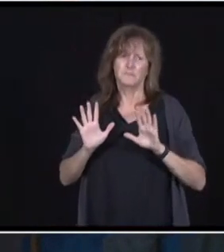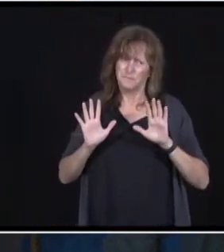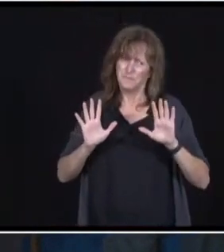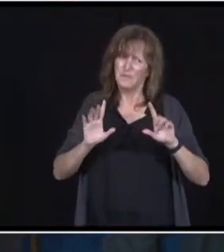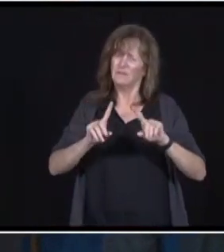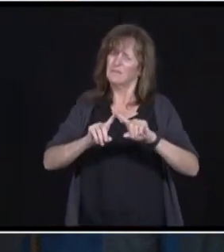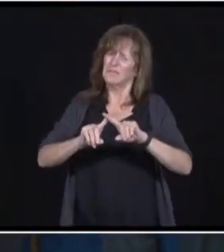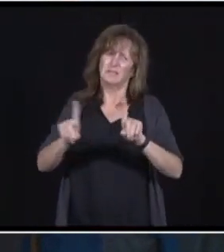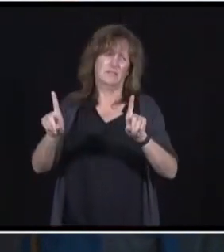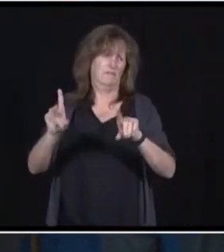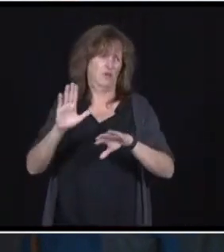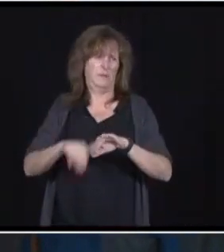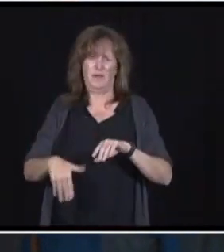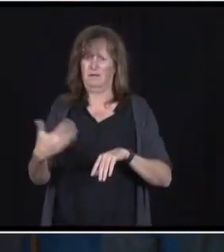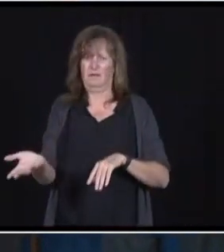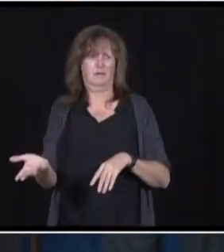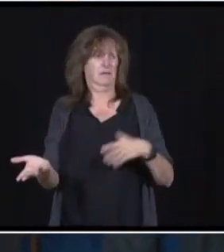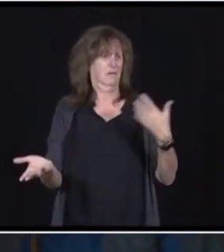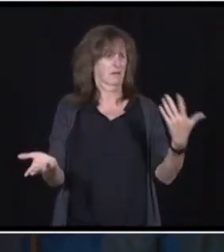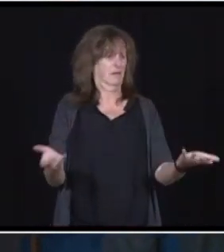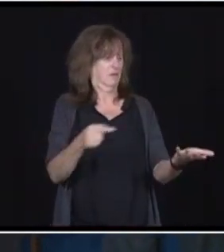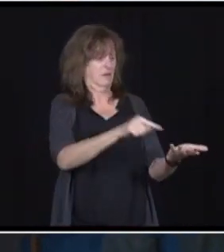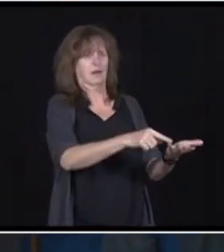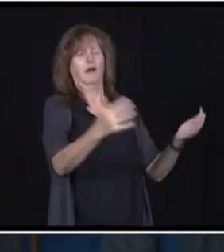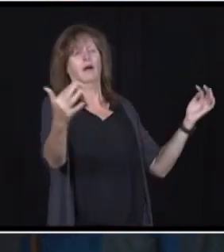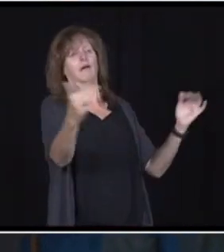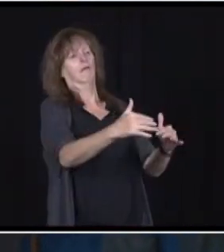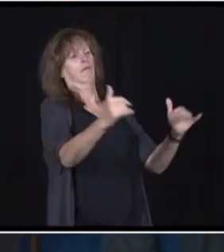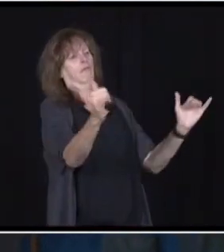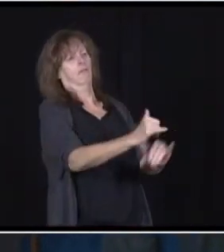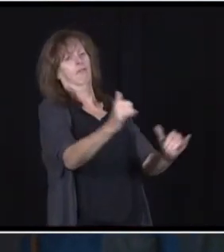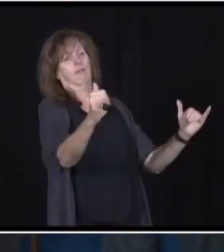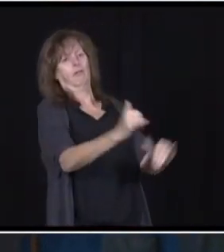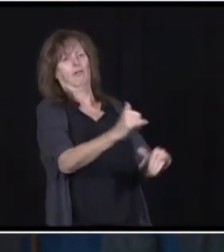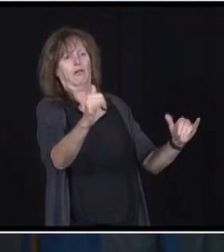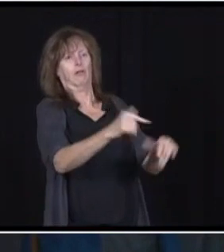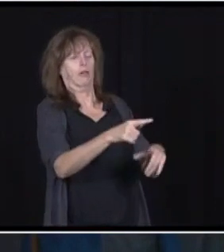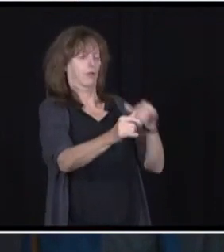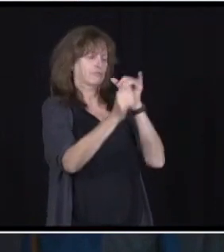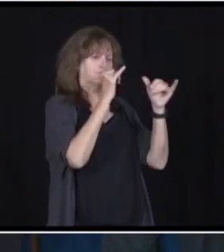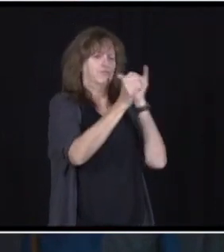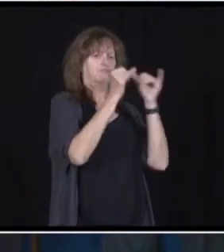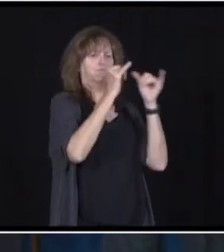doing an incredible, incredible job. It is their livelihood and they want to make sure that